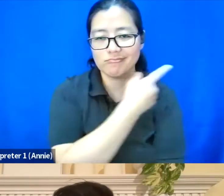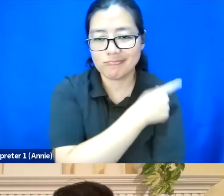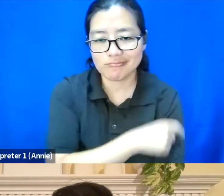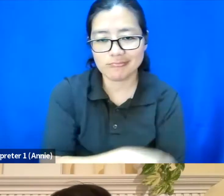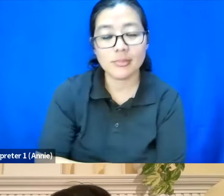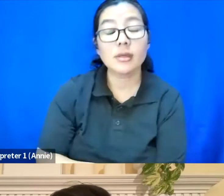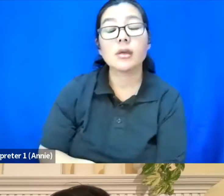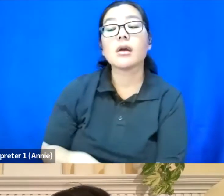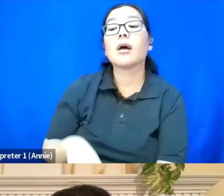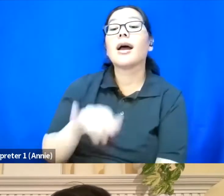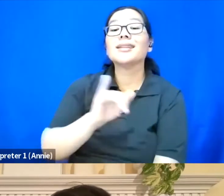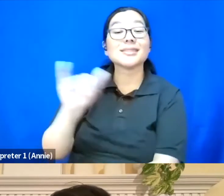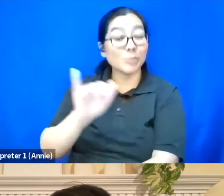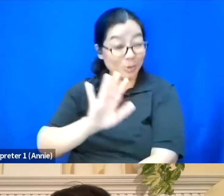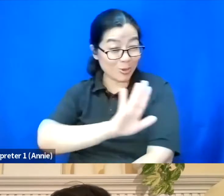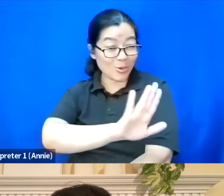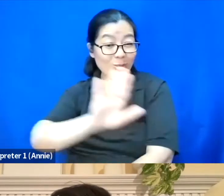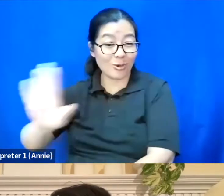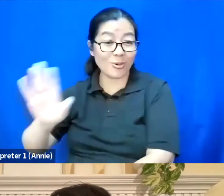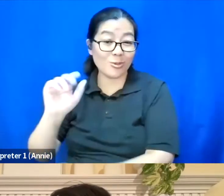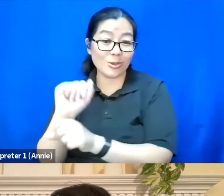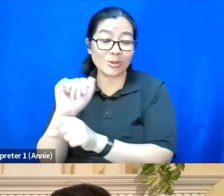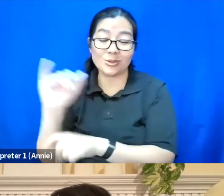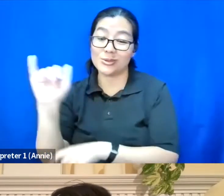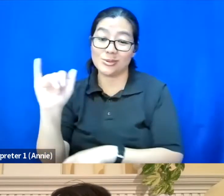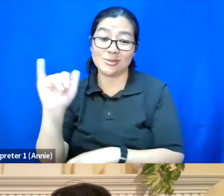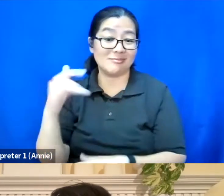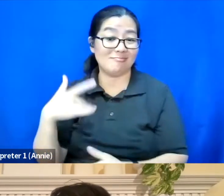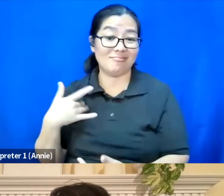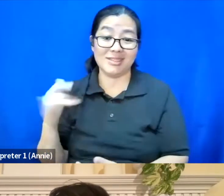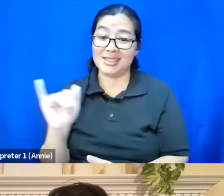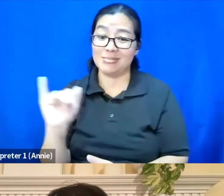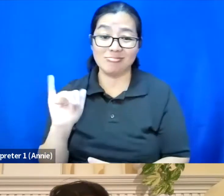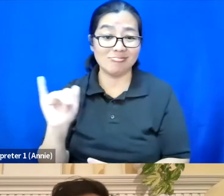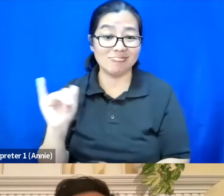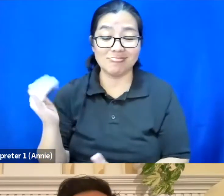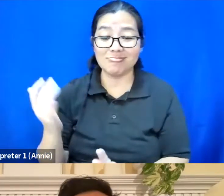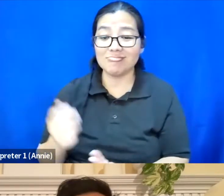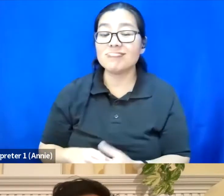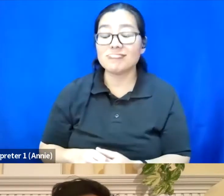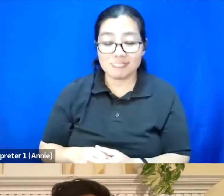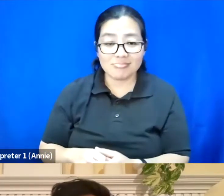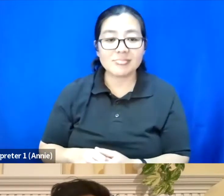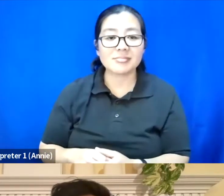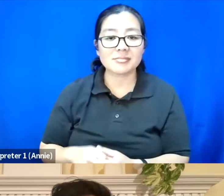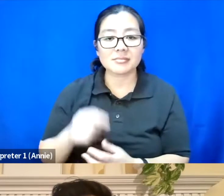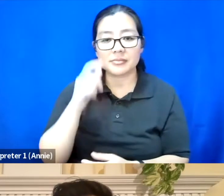kind of, explode or just kind of throw out the window. And how -- how specifically you --